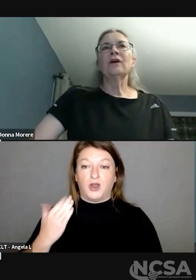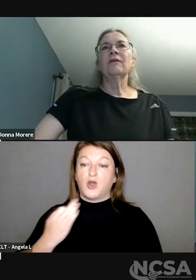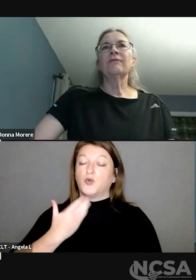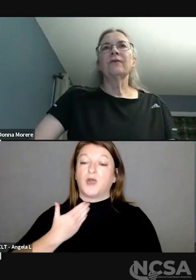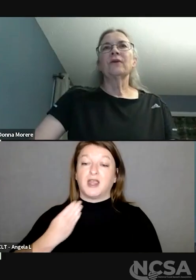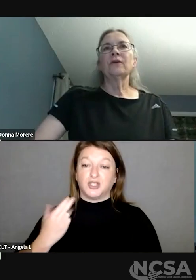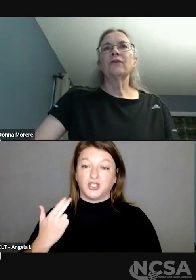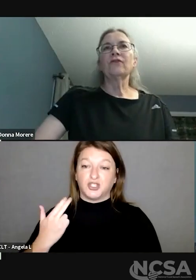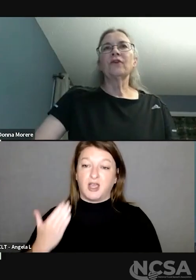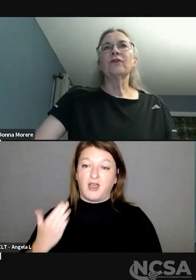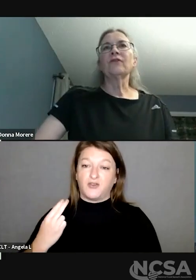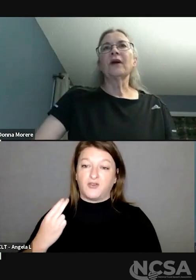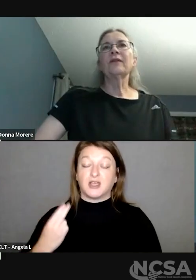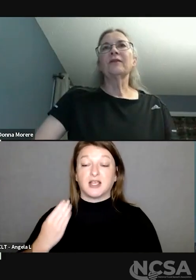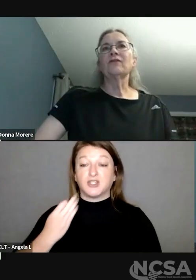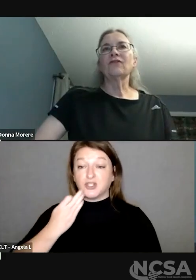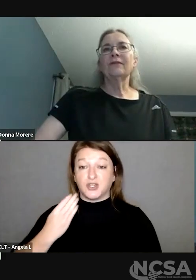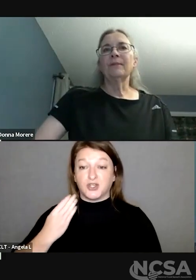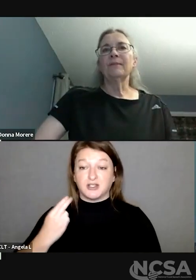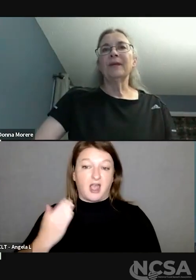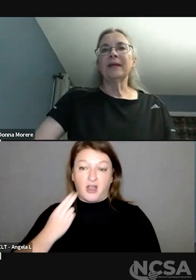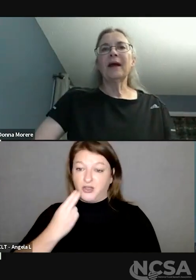of concerns other than just being deaf.